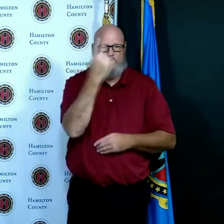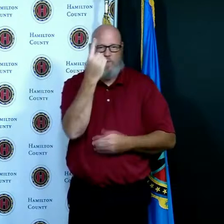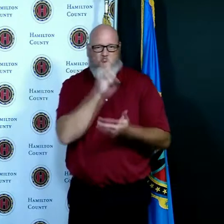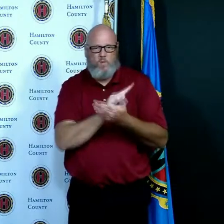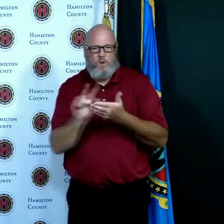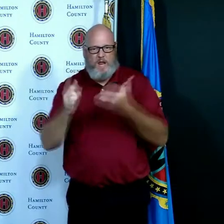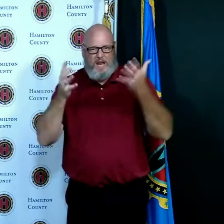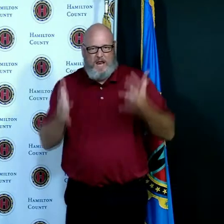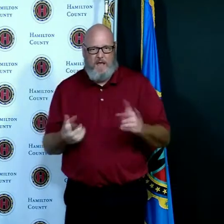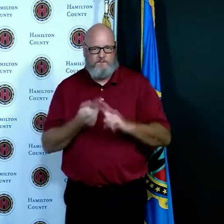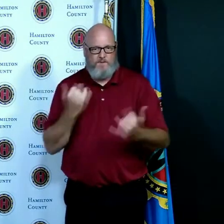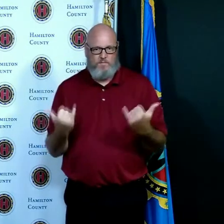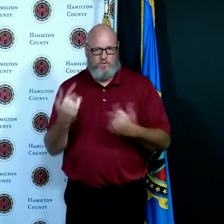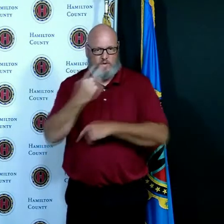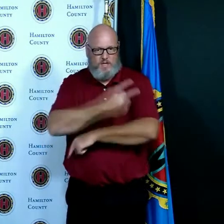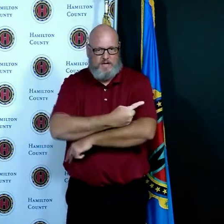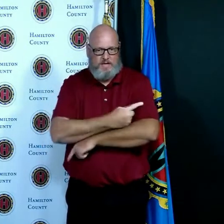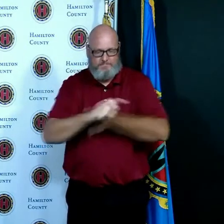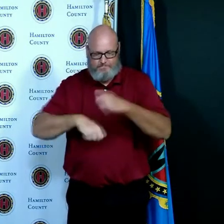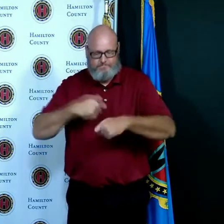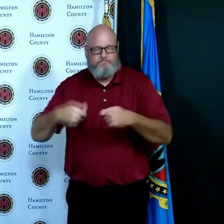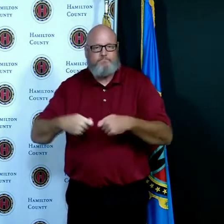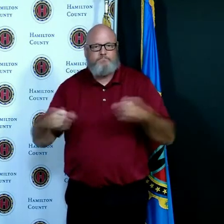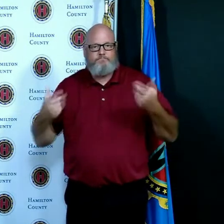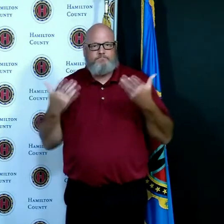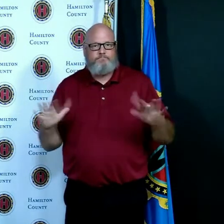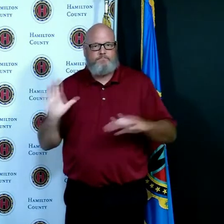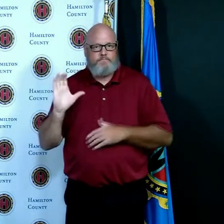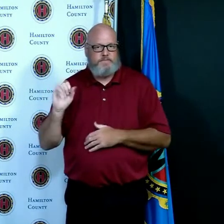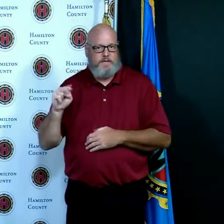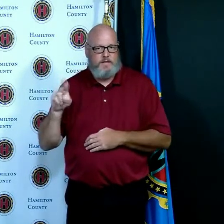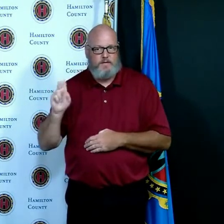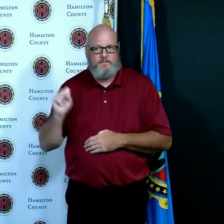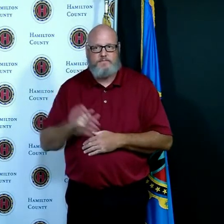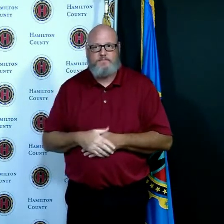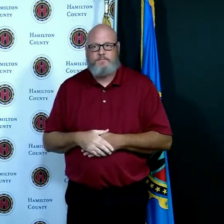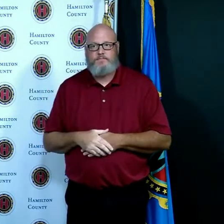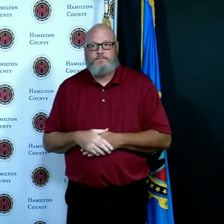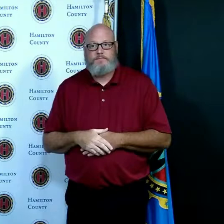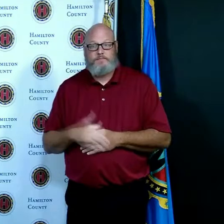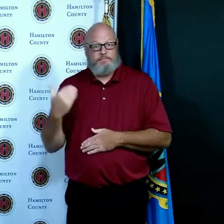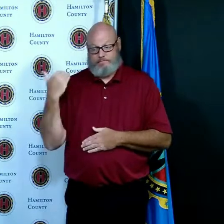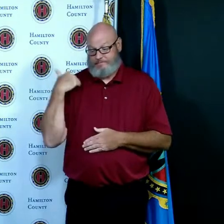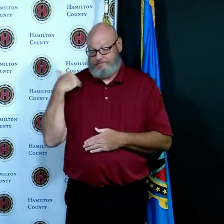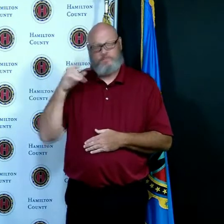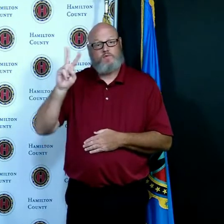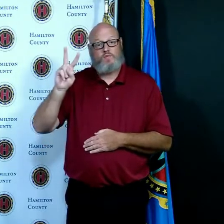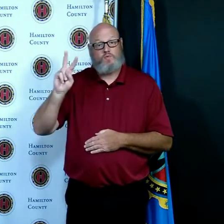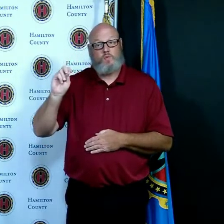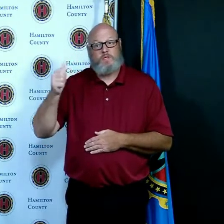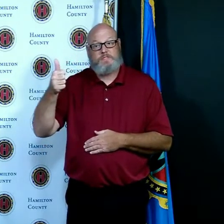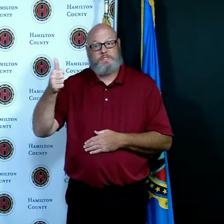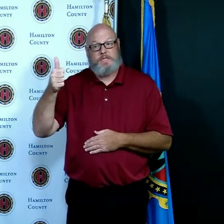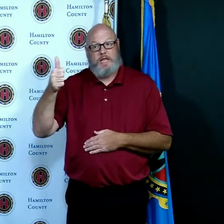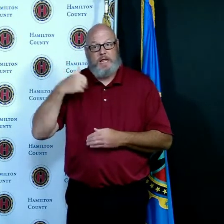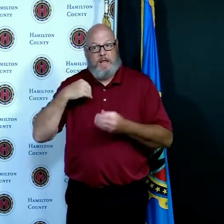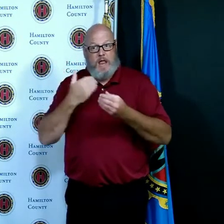final count in 2010 in the self-response rate but there are so many people left to be counted